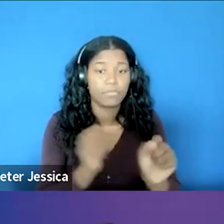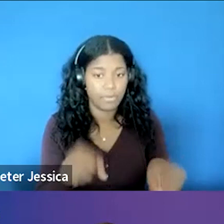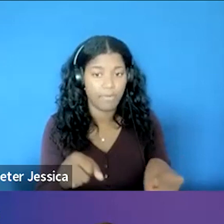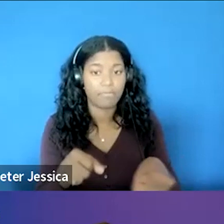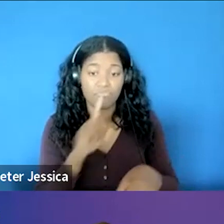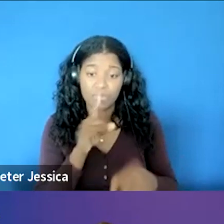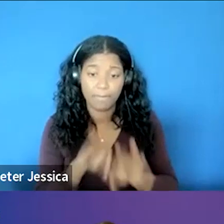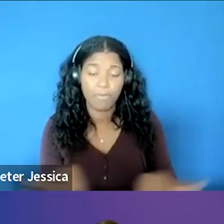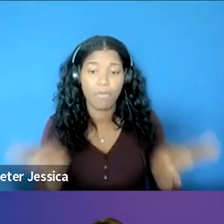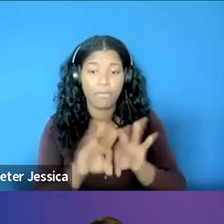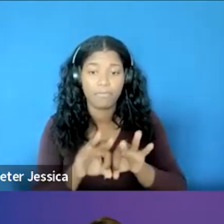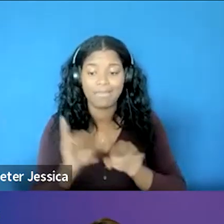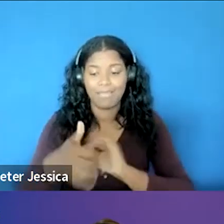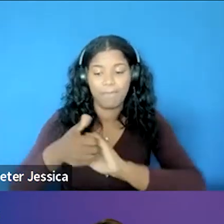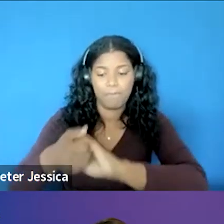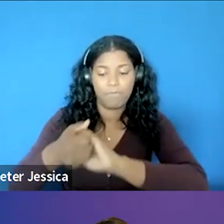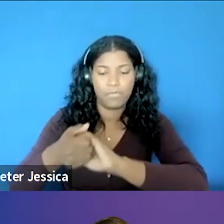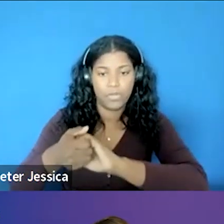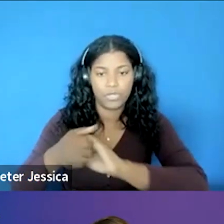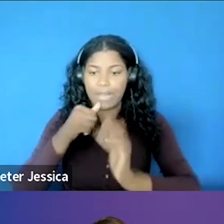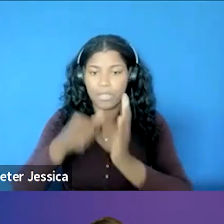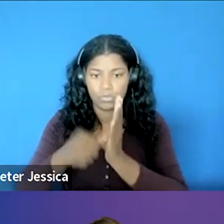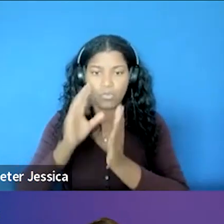And that partner little letter will describe how that's going